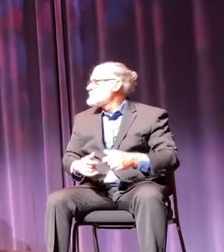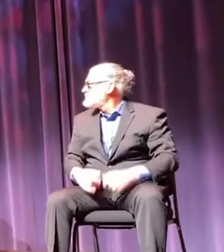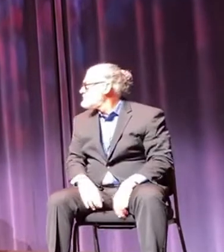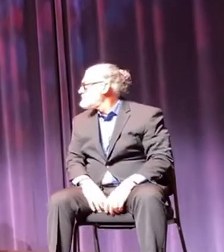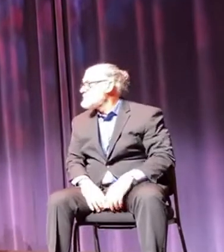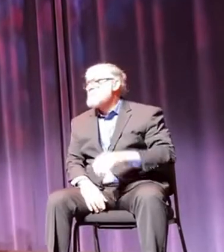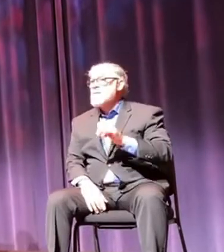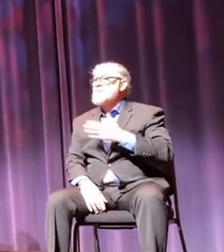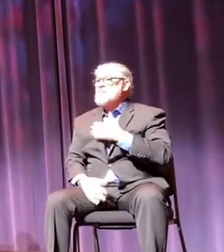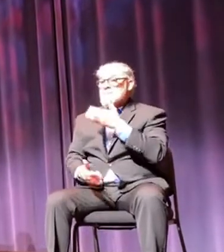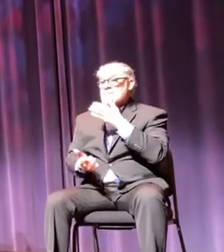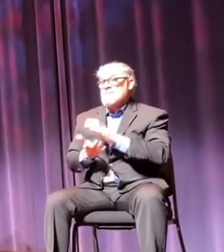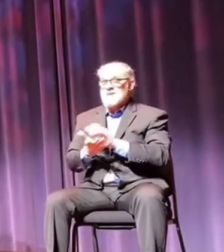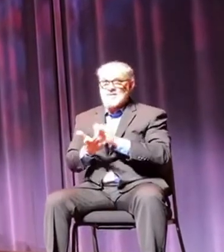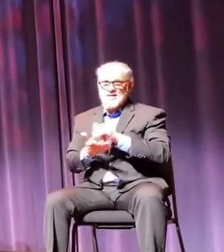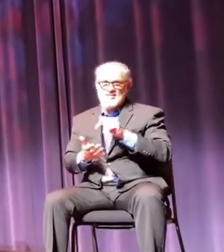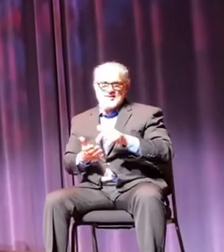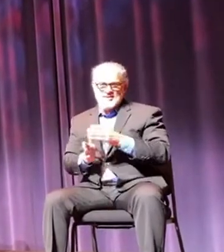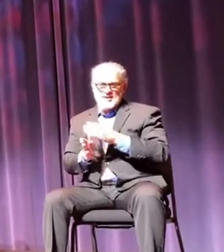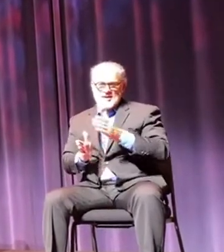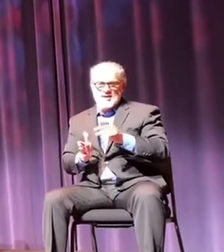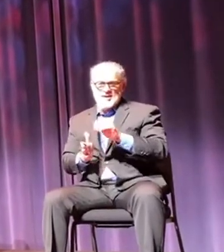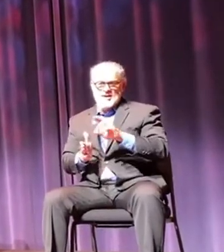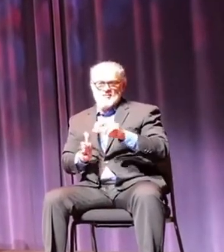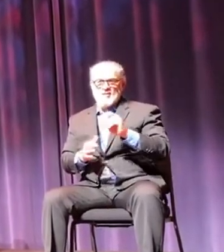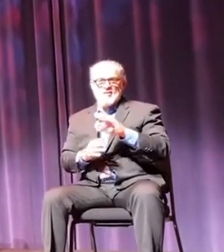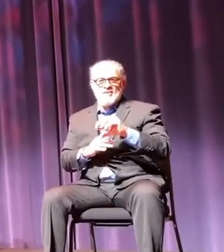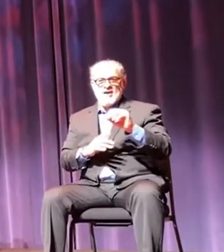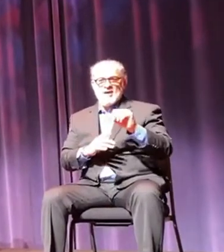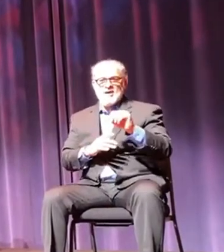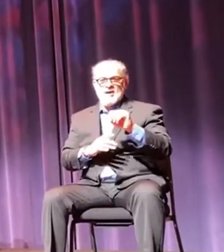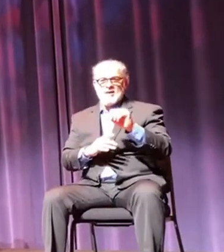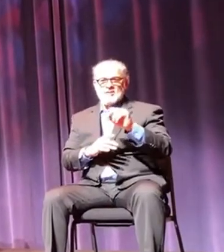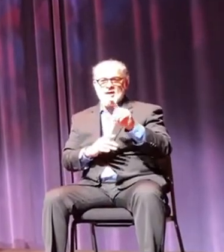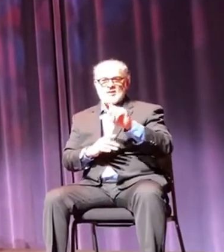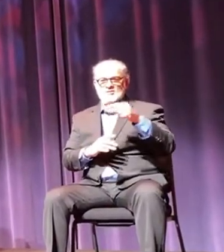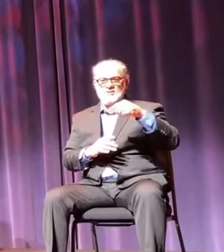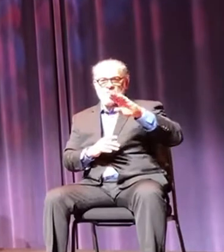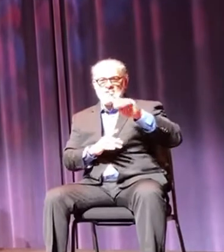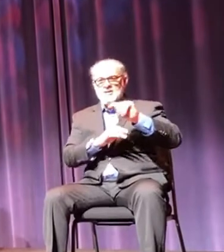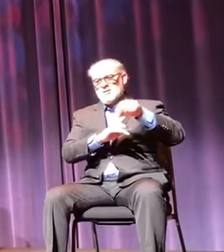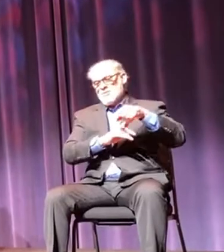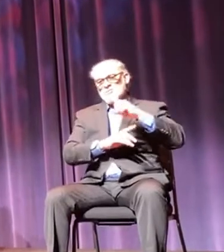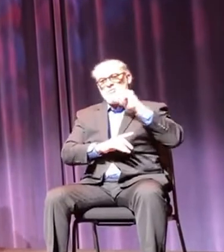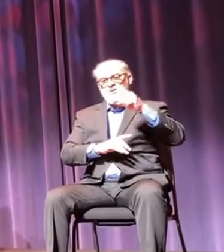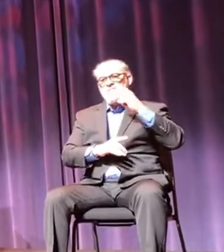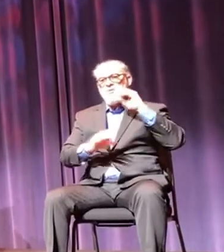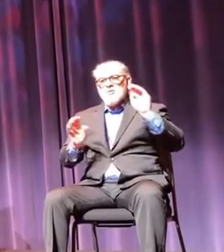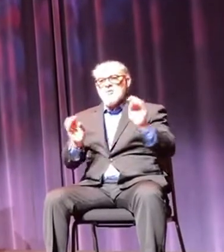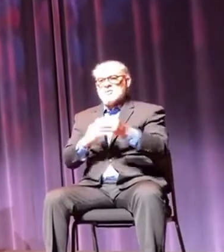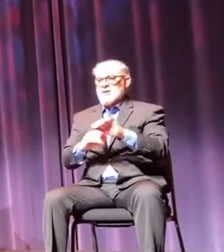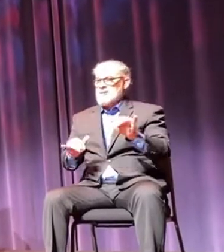It is my belief that in this era of widespread anti LGBTQ+ reaction, there is an even greater need for organizations like Lambda,